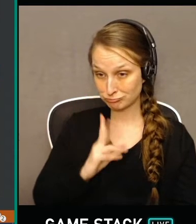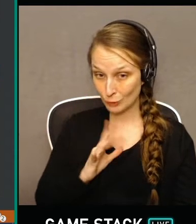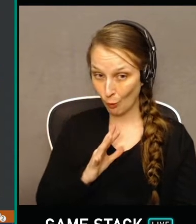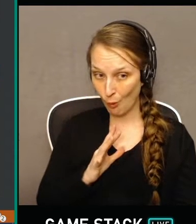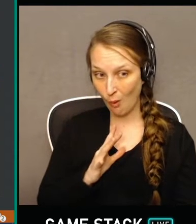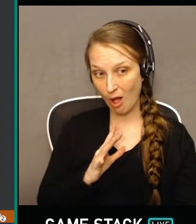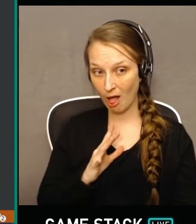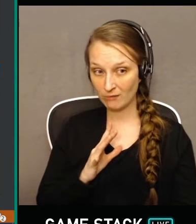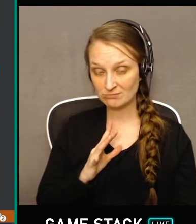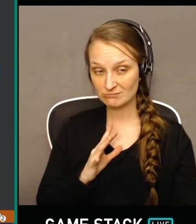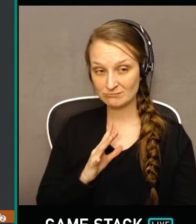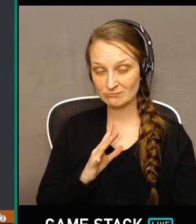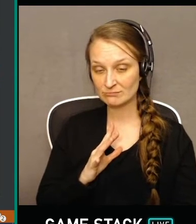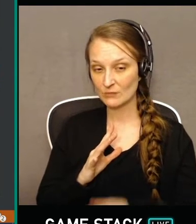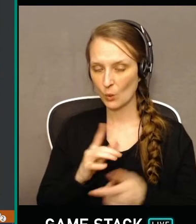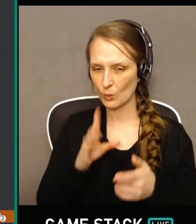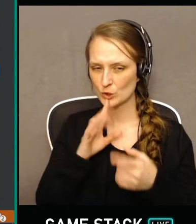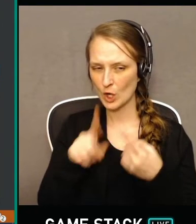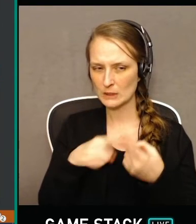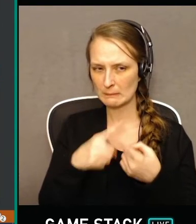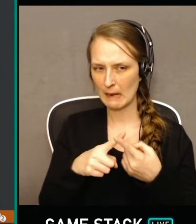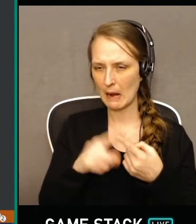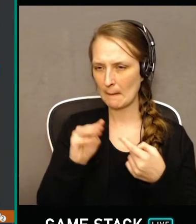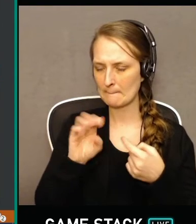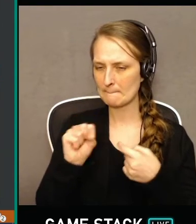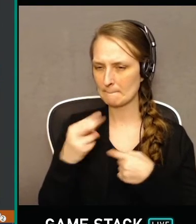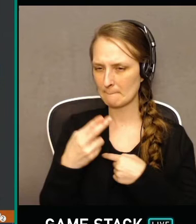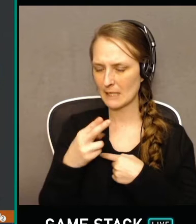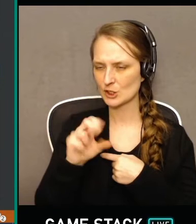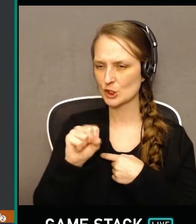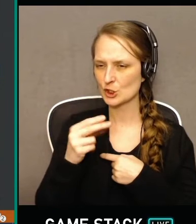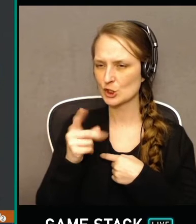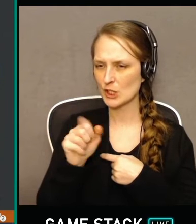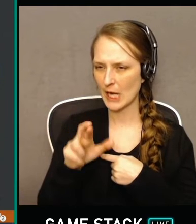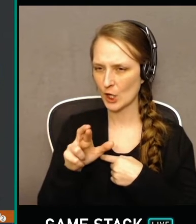we did talk about mesh shader based culling at last year’s DirectX dev day.